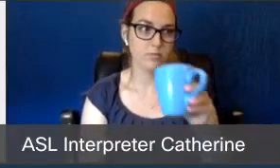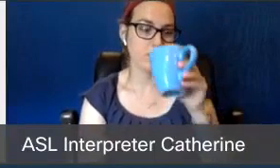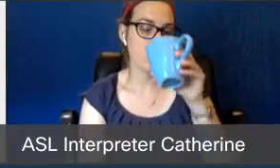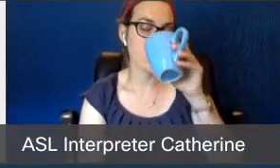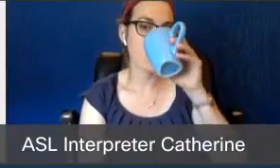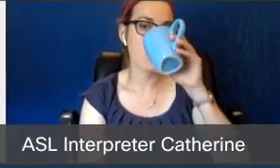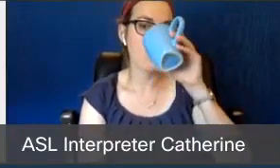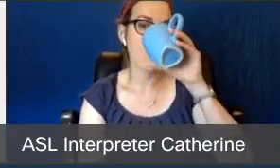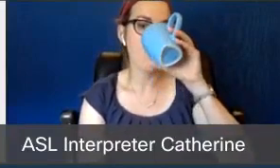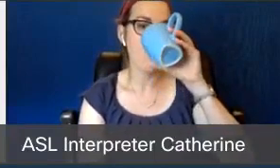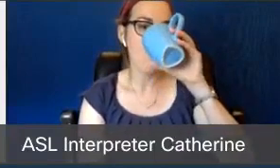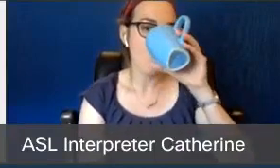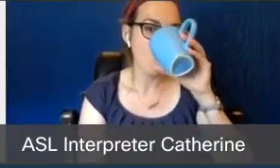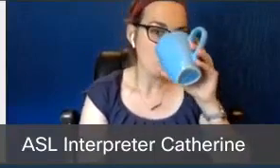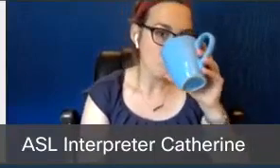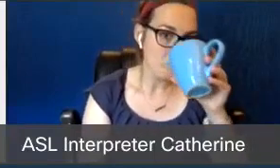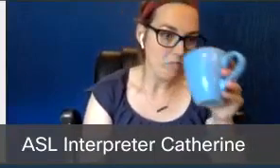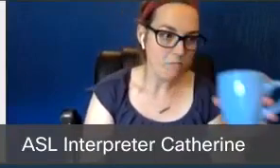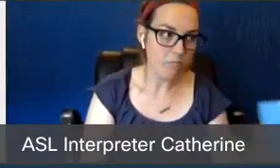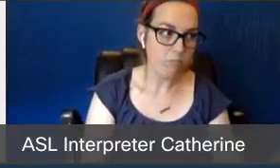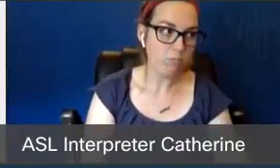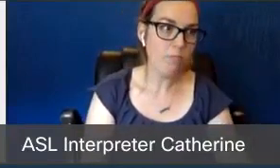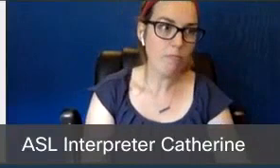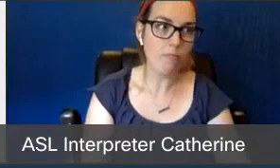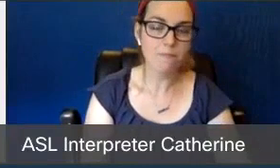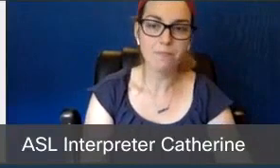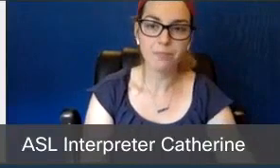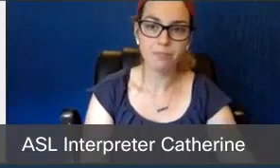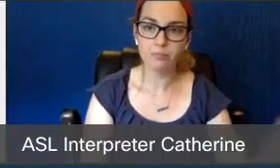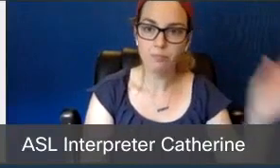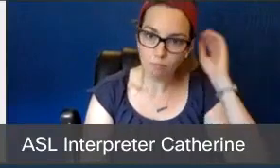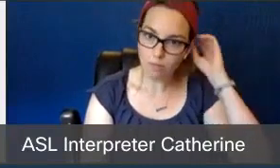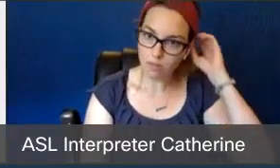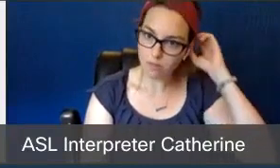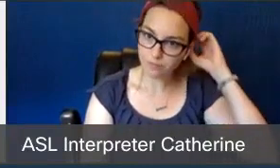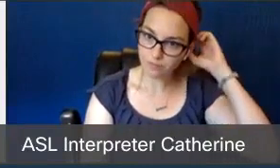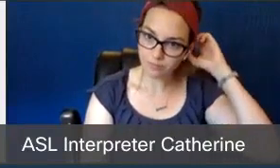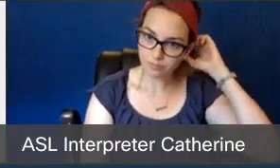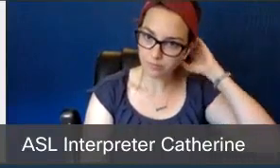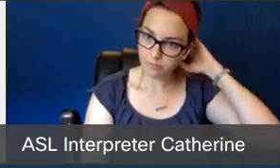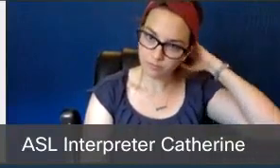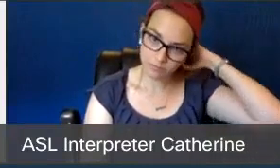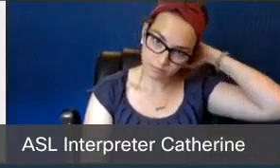management of the case, that doesn't mean override their judgment it means find a second opinion.